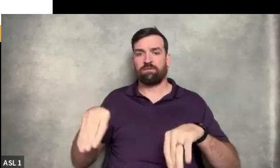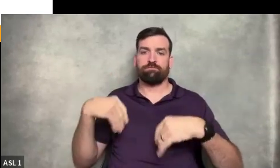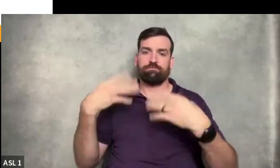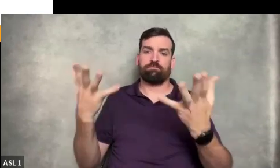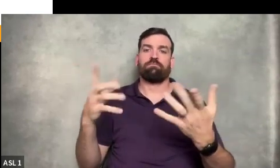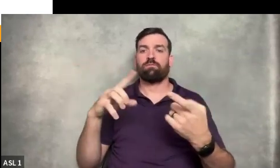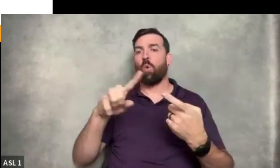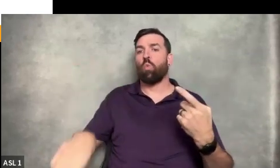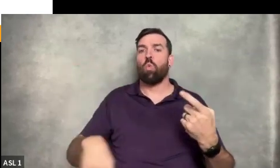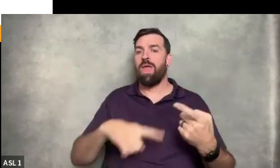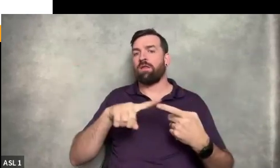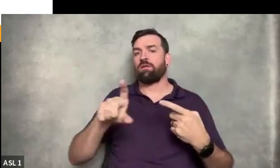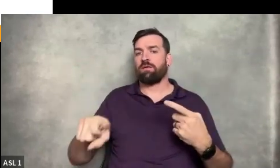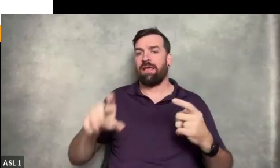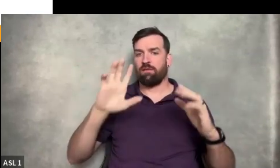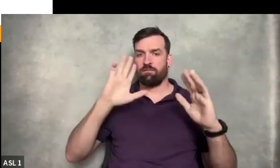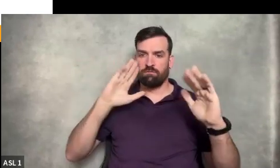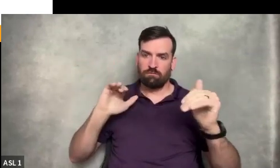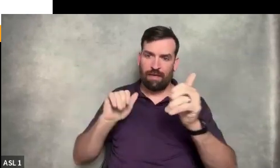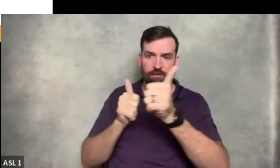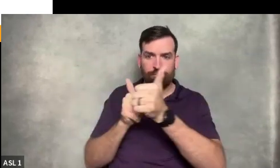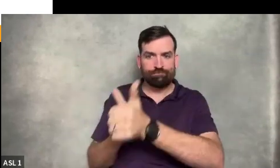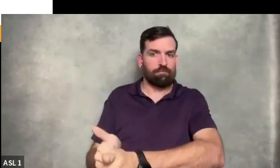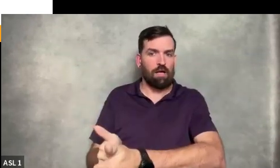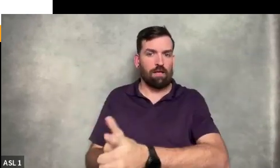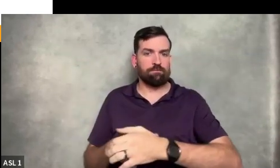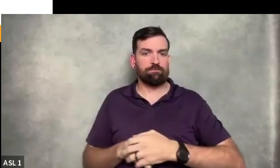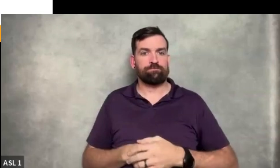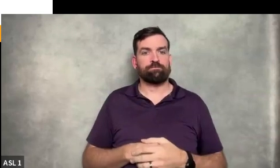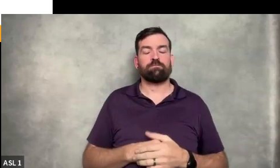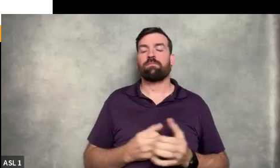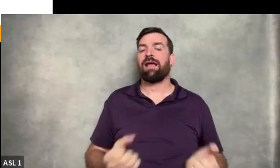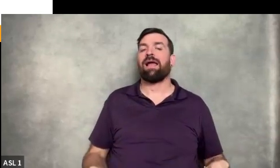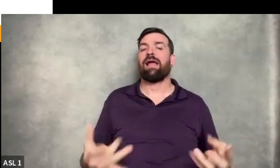they think they're going to be in compliance. So again, how much time they need to come into